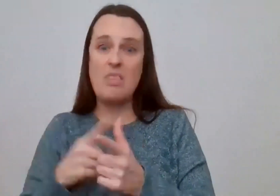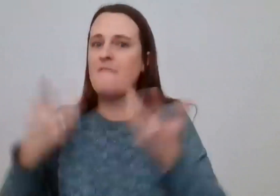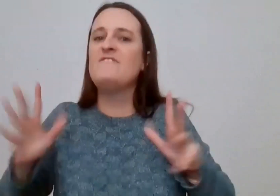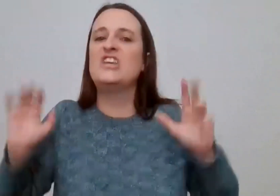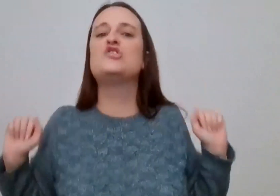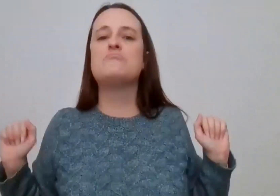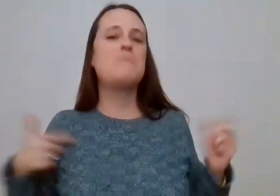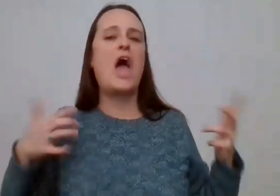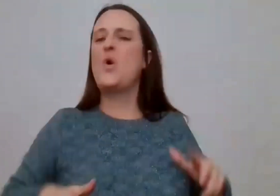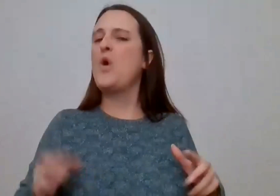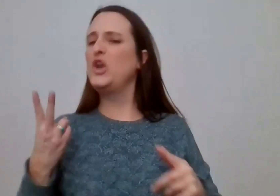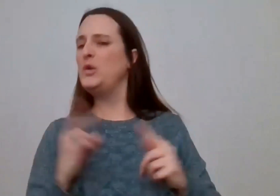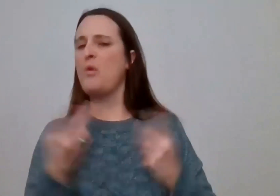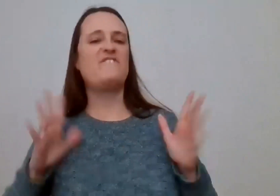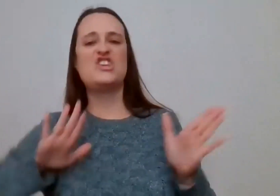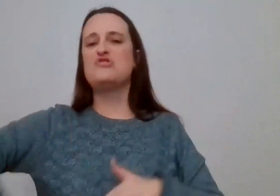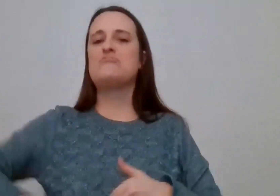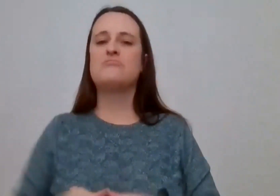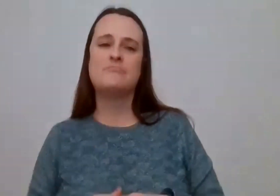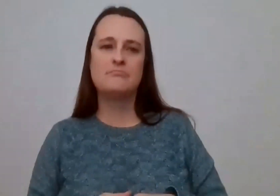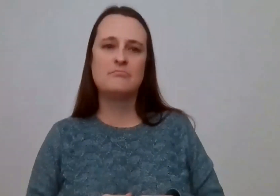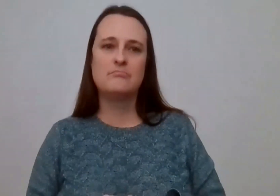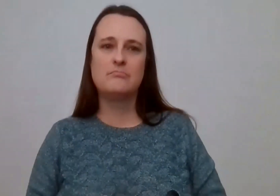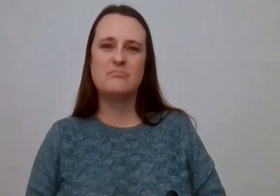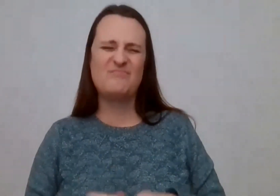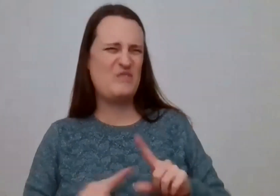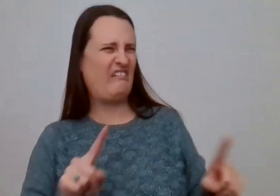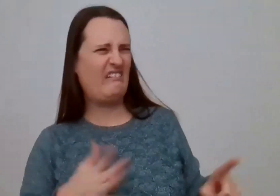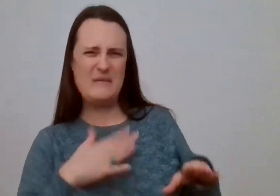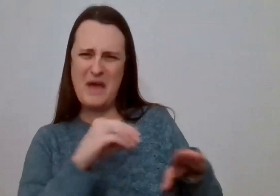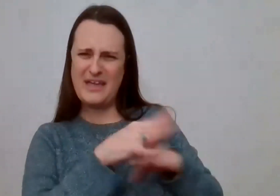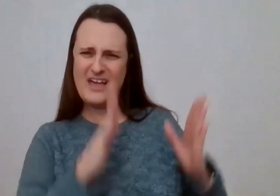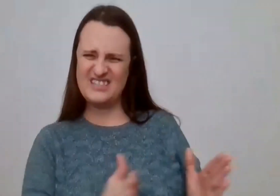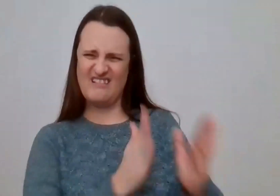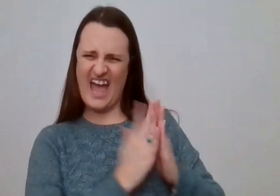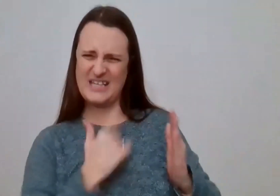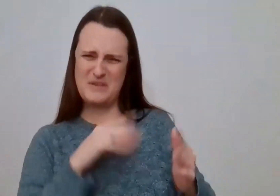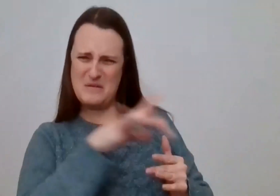these six and then they hear well my counselor is asking me to select two additional courses well